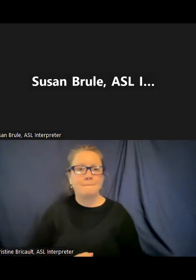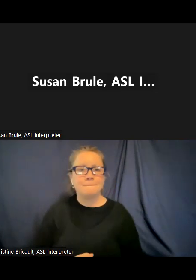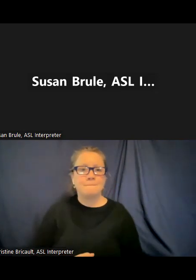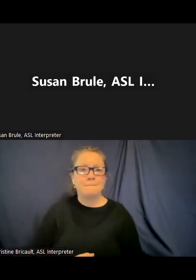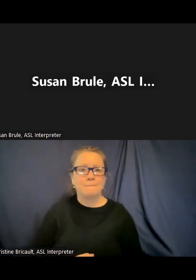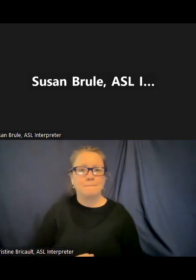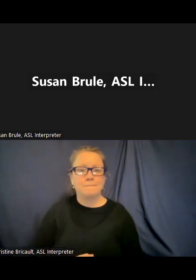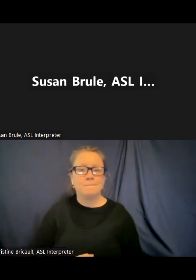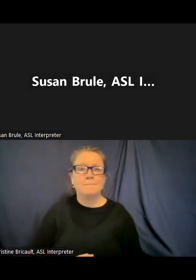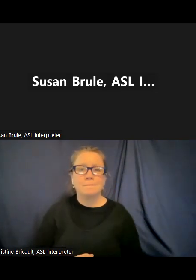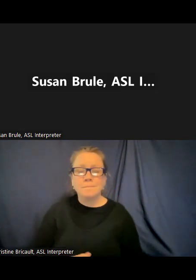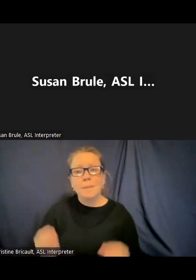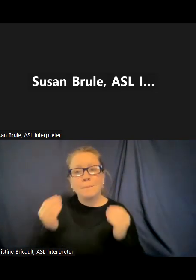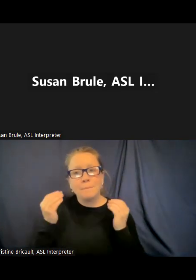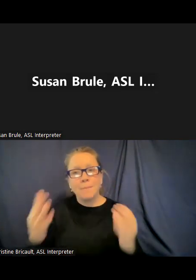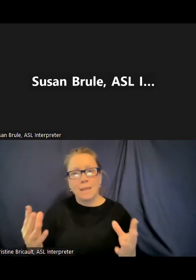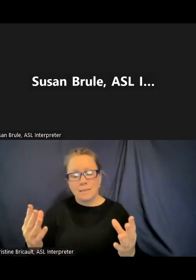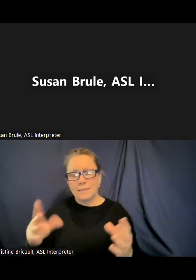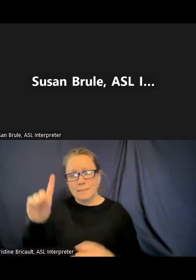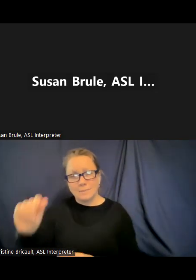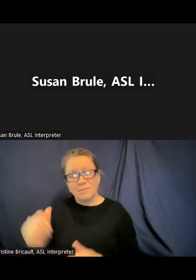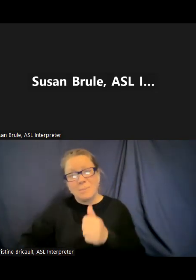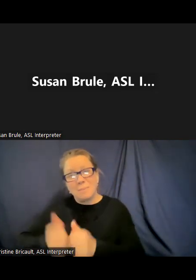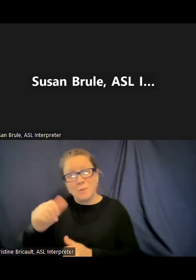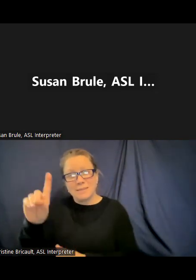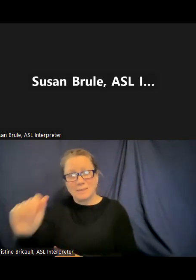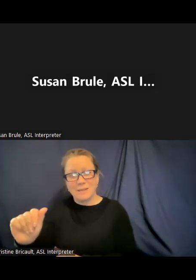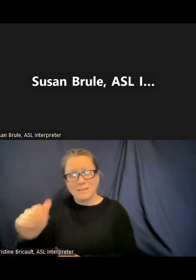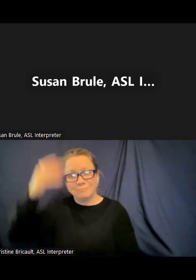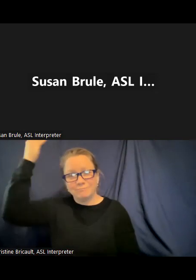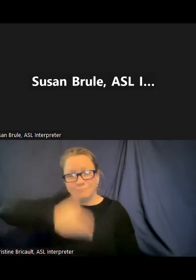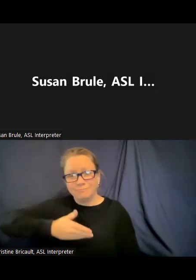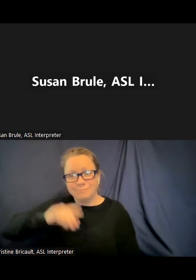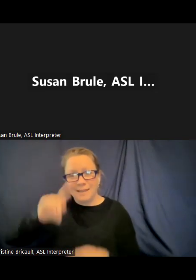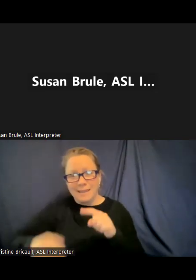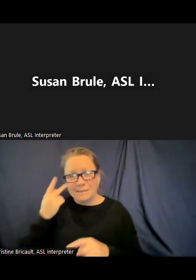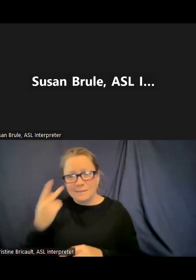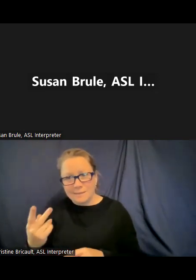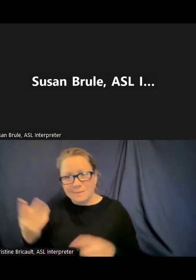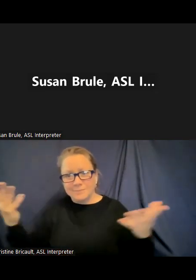A lot of disabilities, most disabilities, are invisible, and so